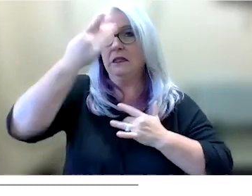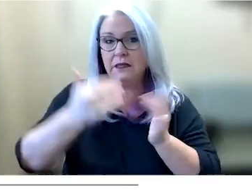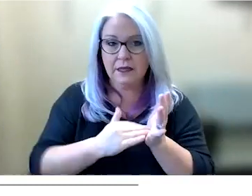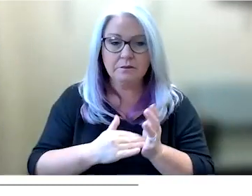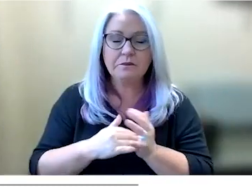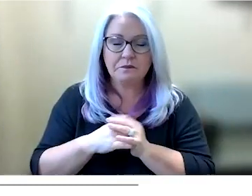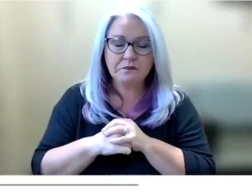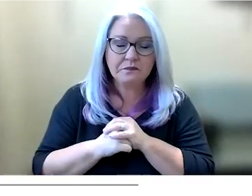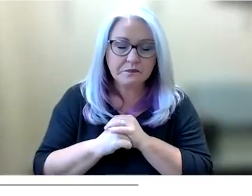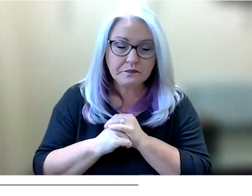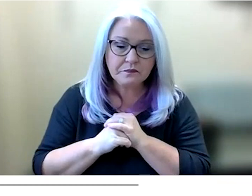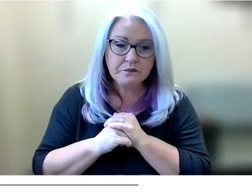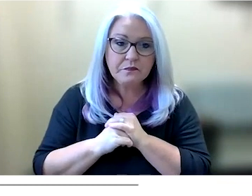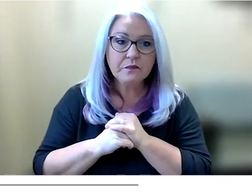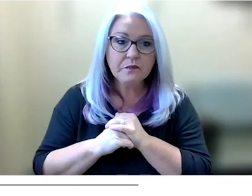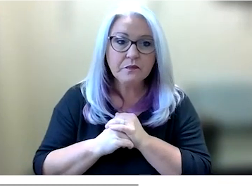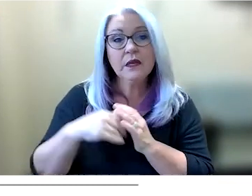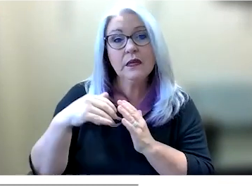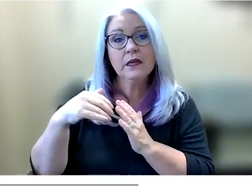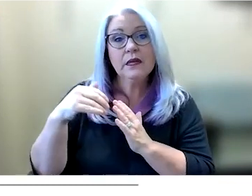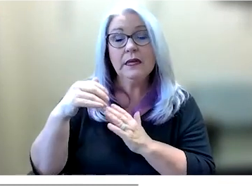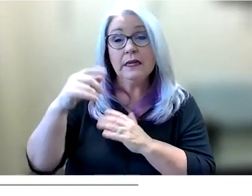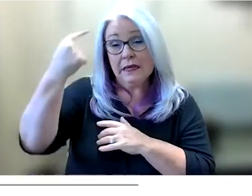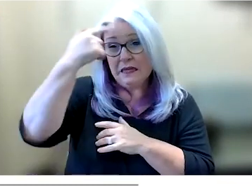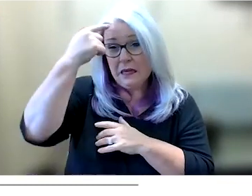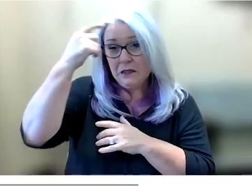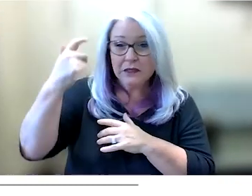top third symptoms is cognitive dysfunction or brain fog. And